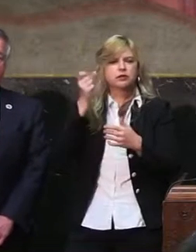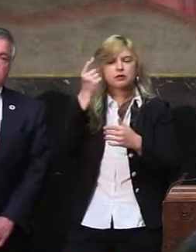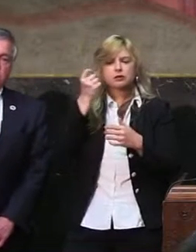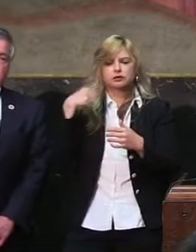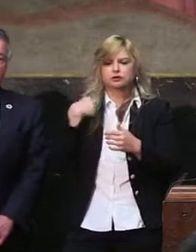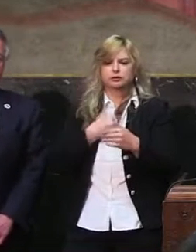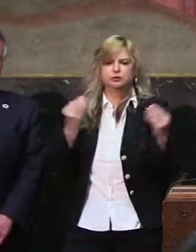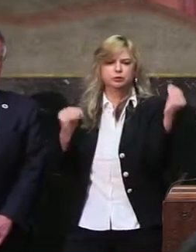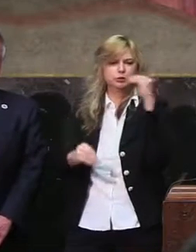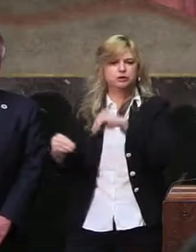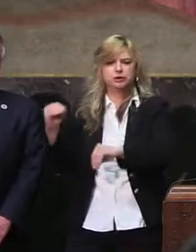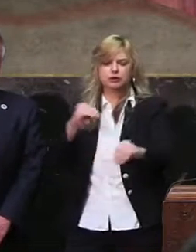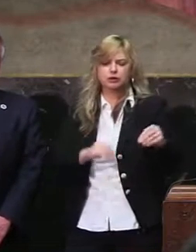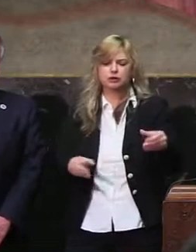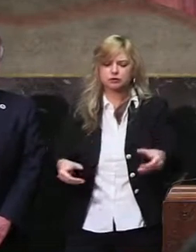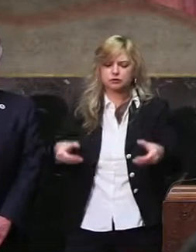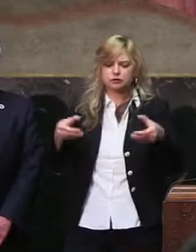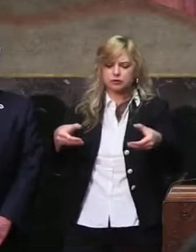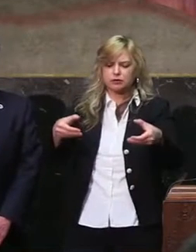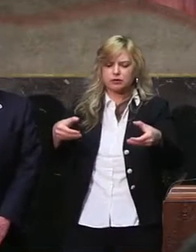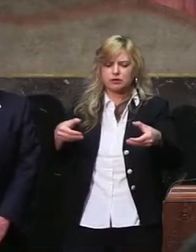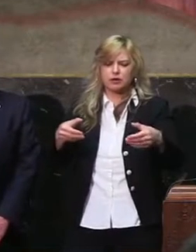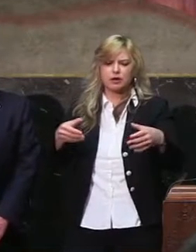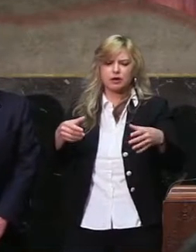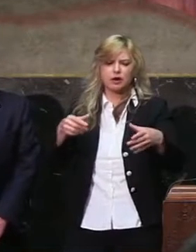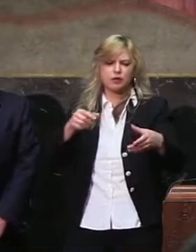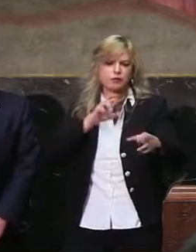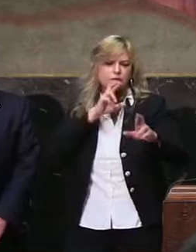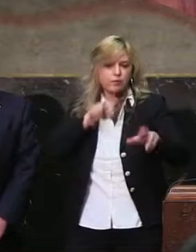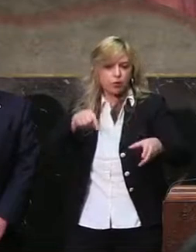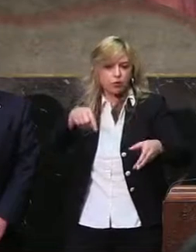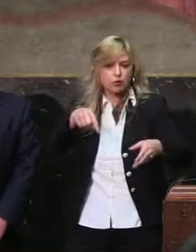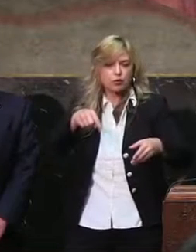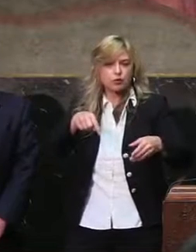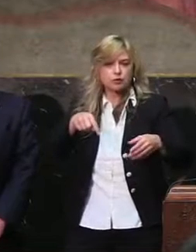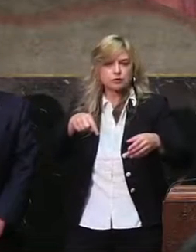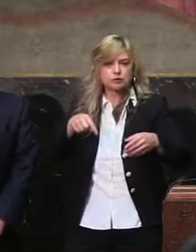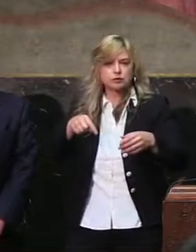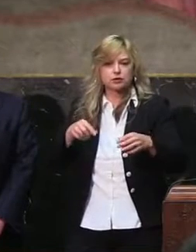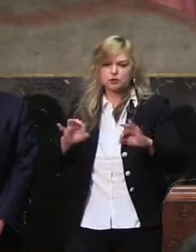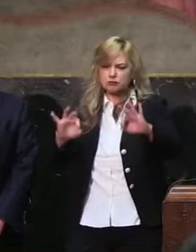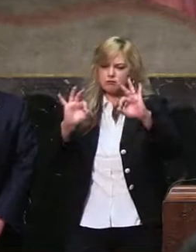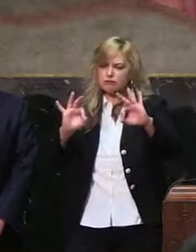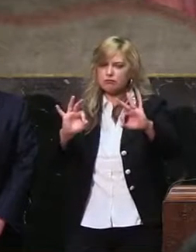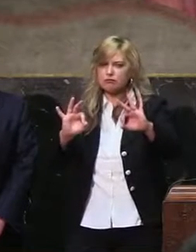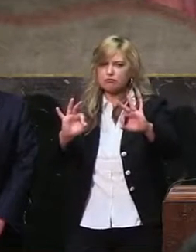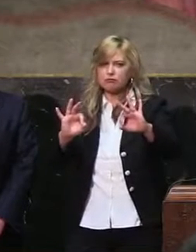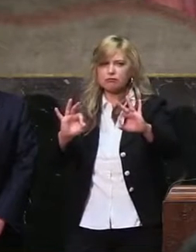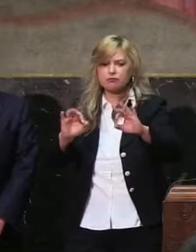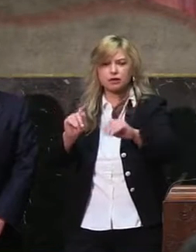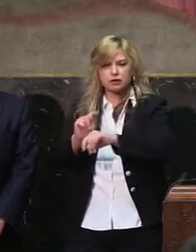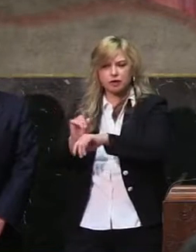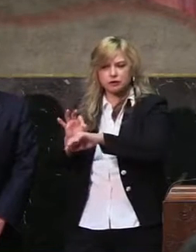together such an excellent taskforce report without the collaboration of the district attorneys without the